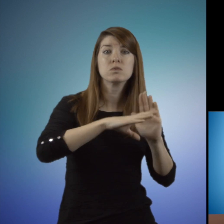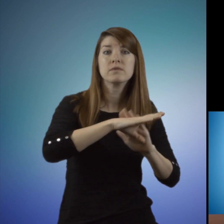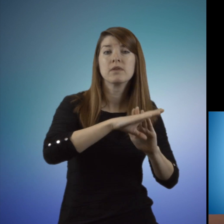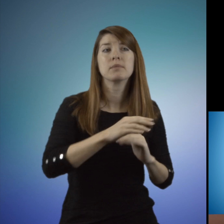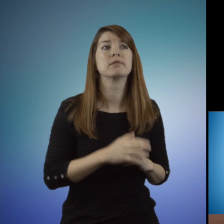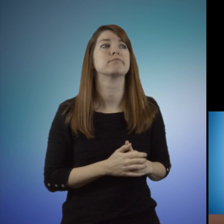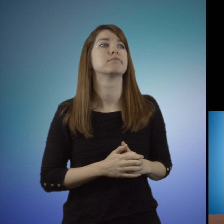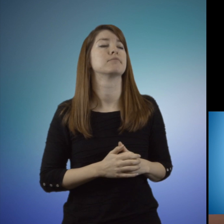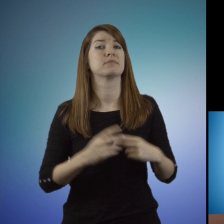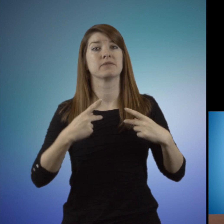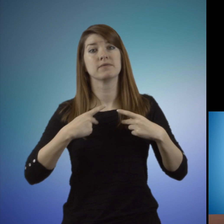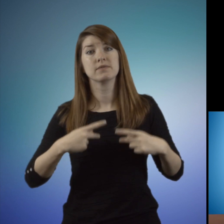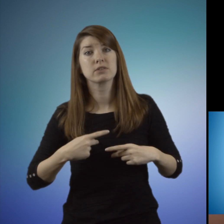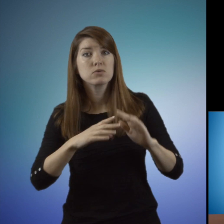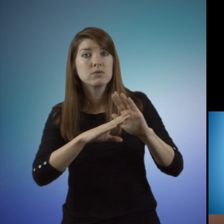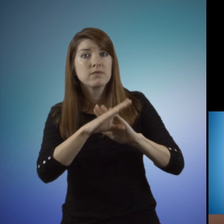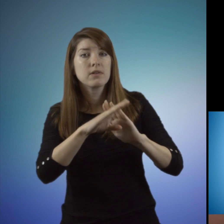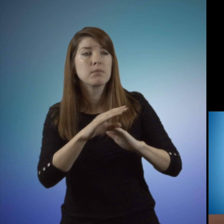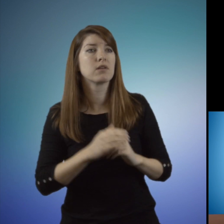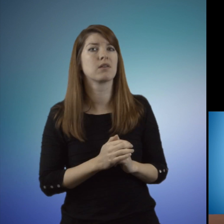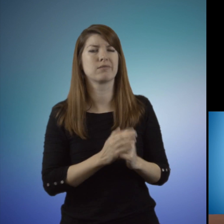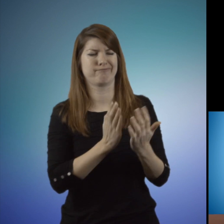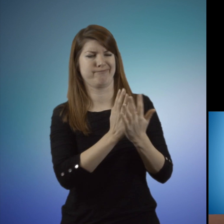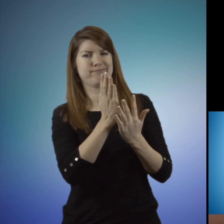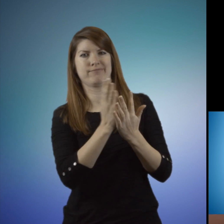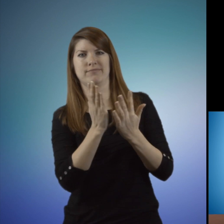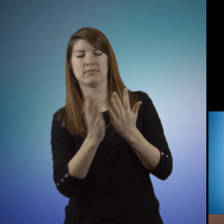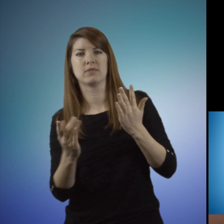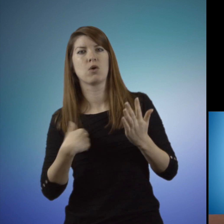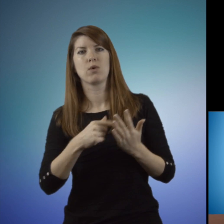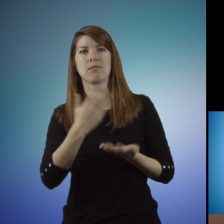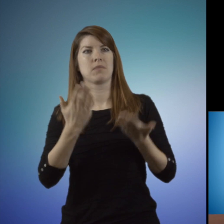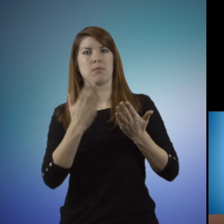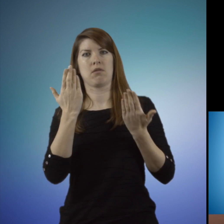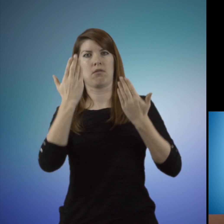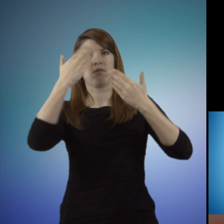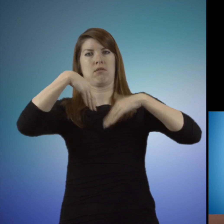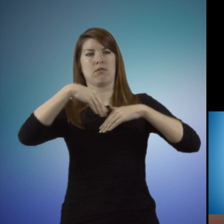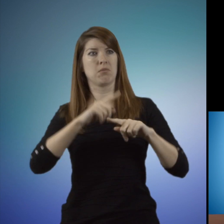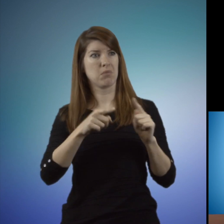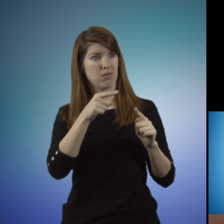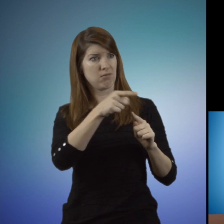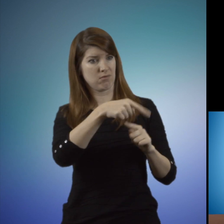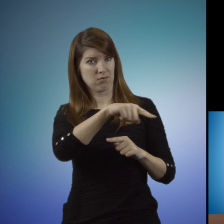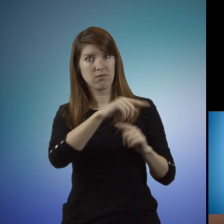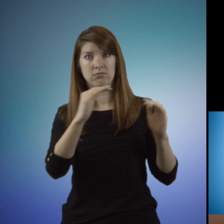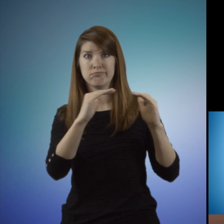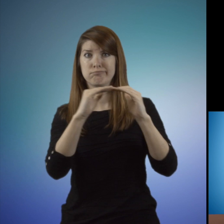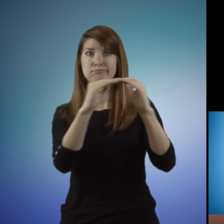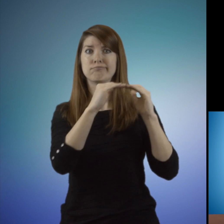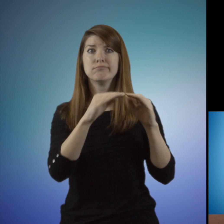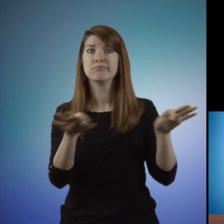Other areas that we may overlook but that are just as important as the child's hearing, speech and language assessment.